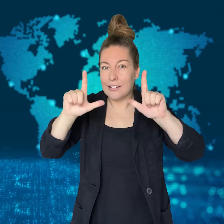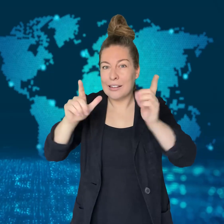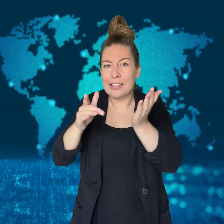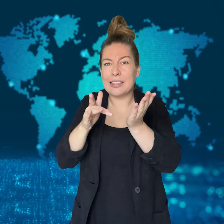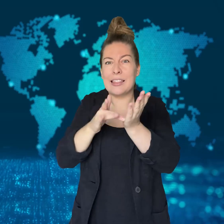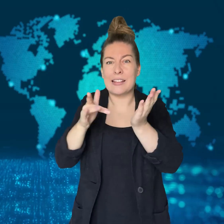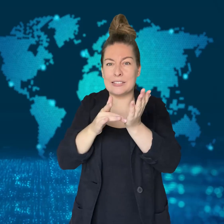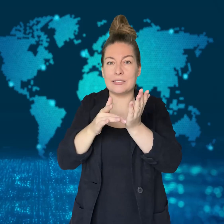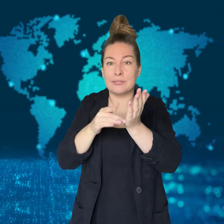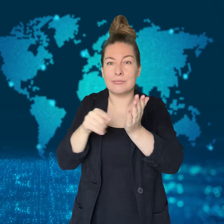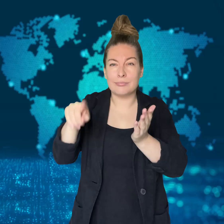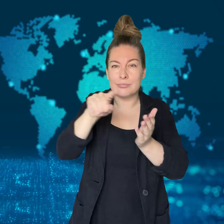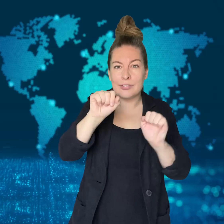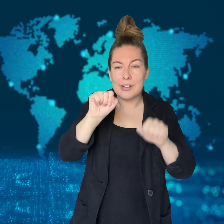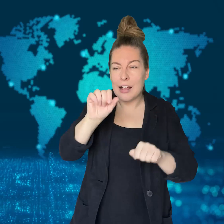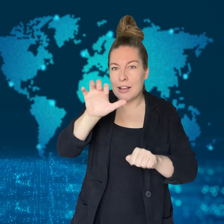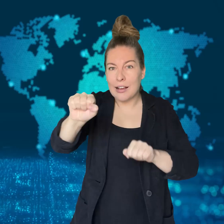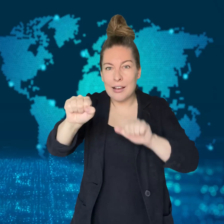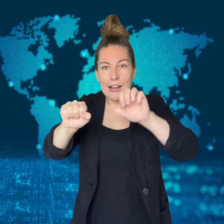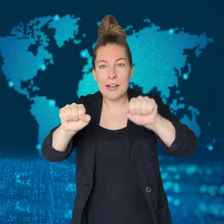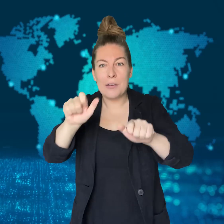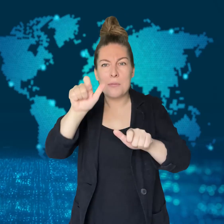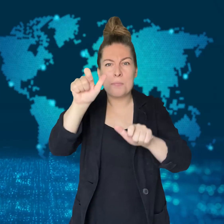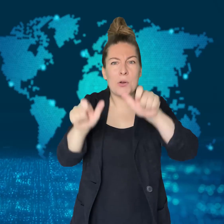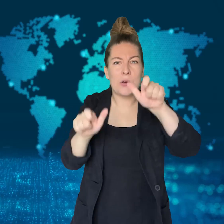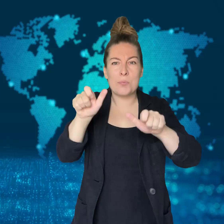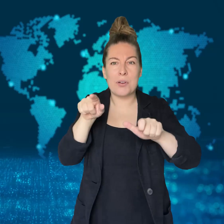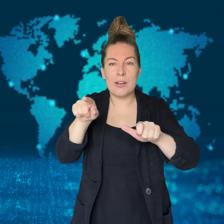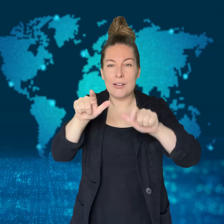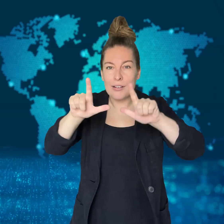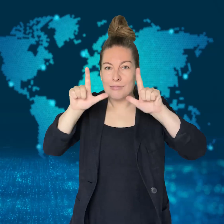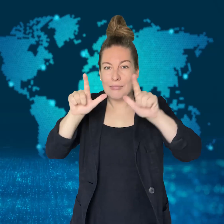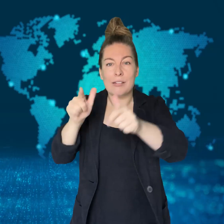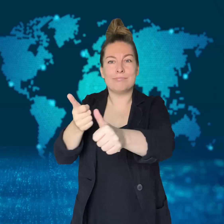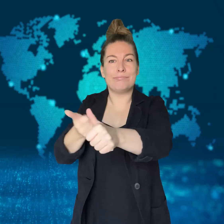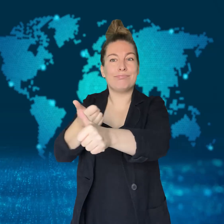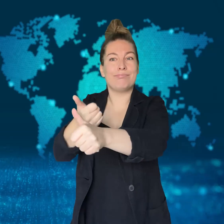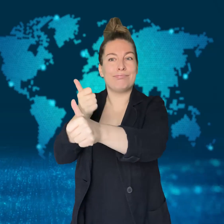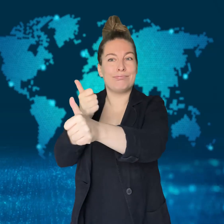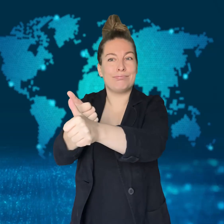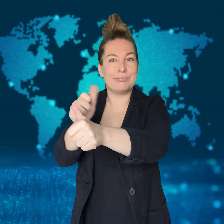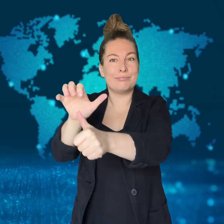the safest in the world.